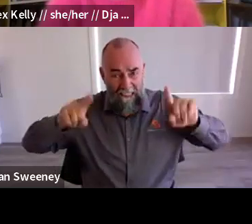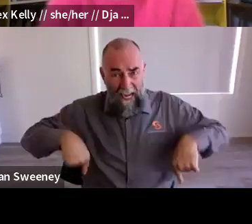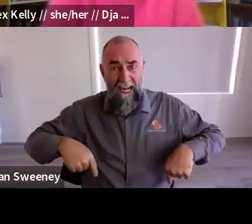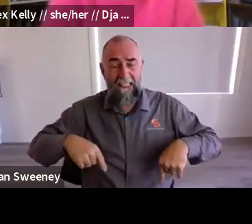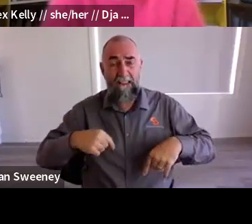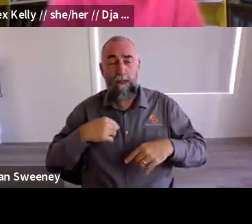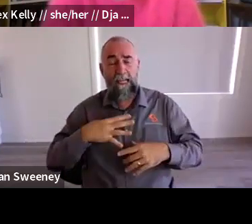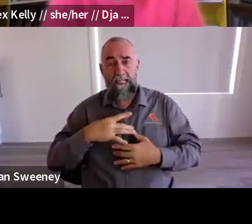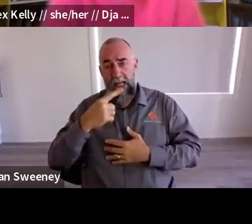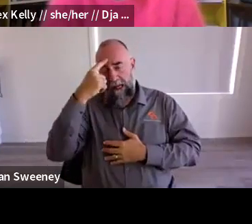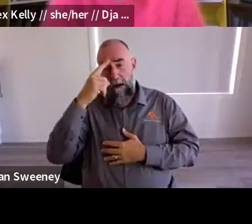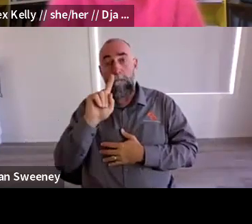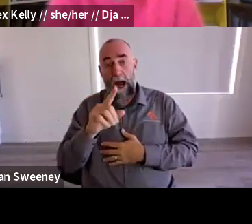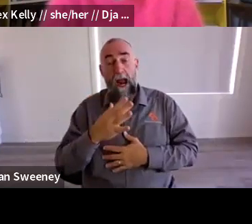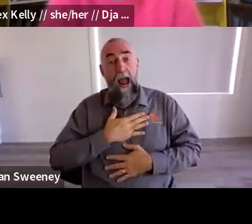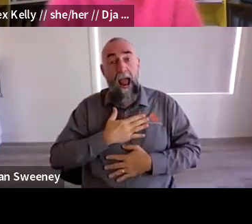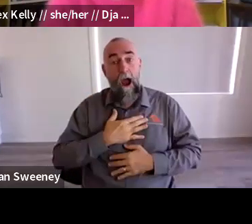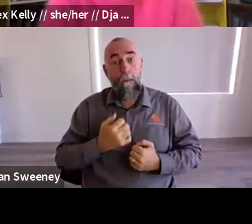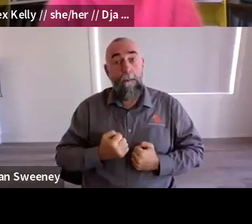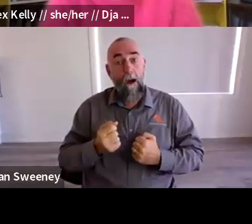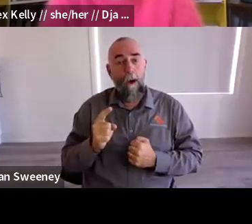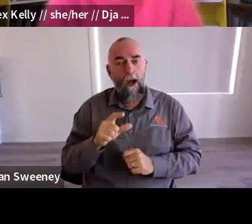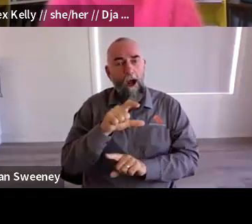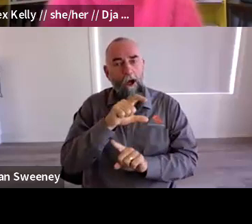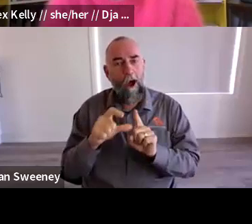This stuff is hard and funding is hard. And we're an underfunded industry.